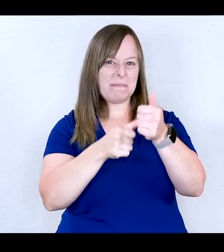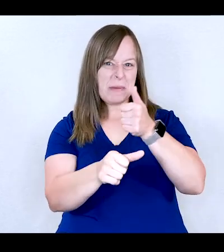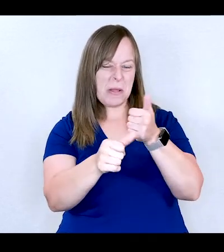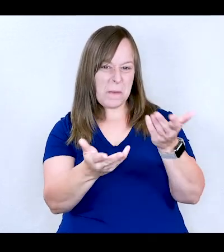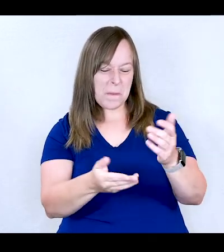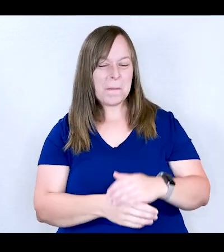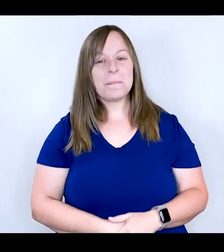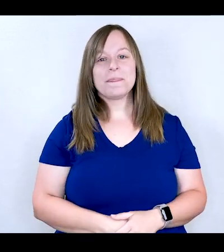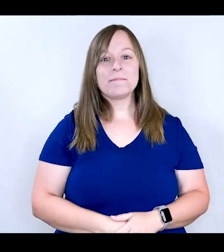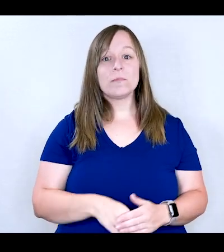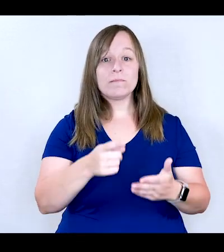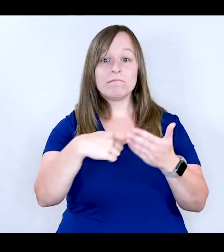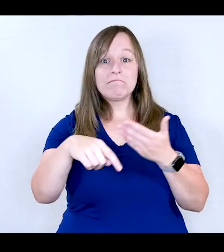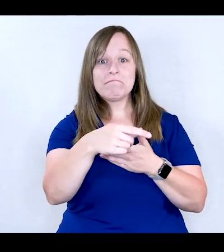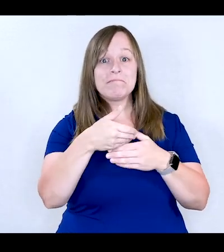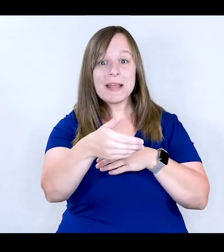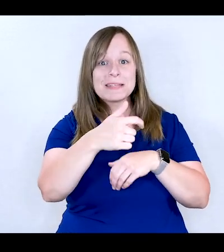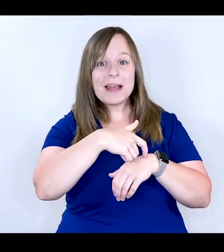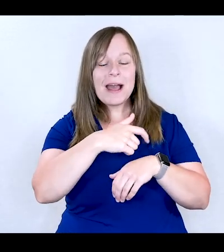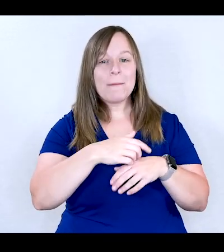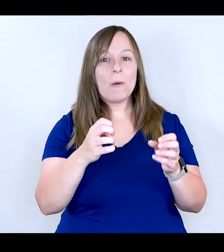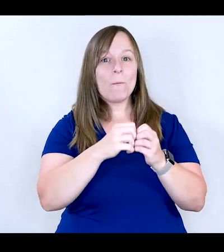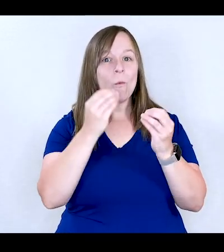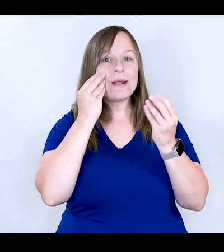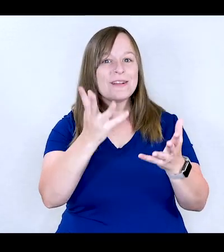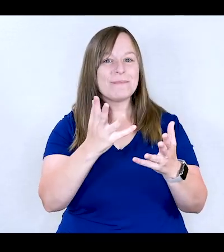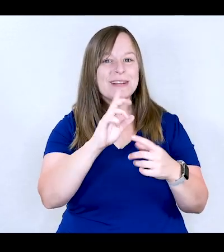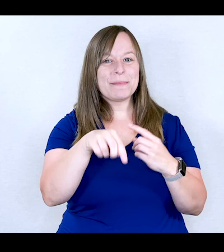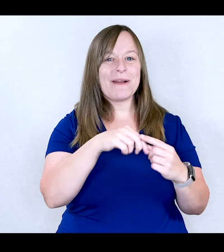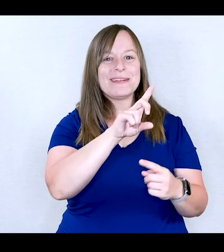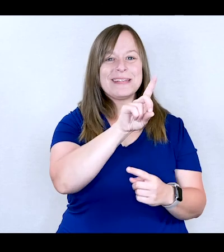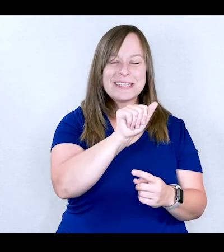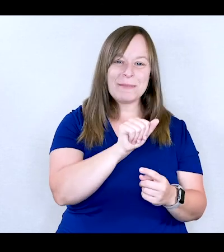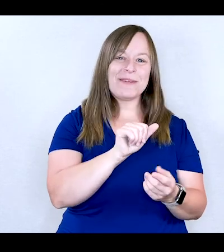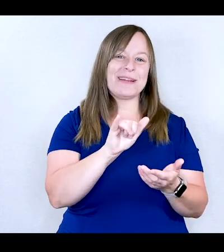Tune in next time where we'll bring you more information on disability rights in